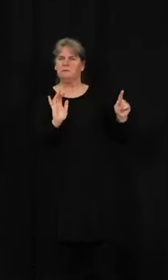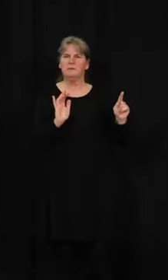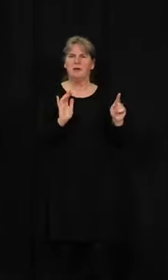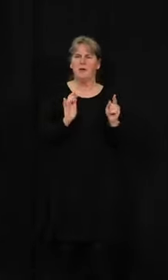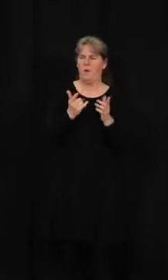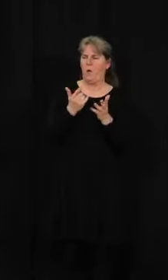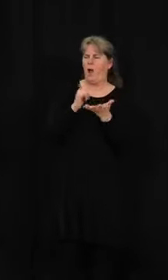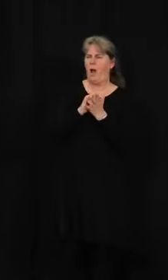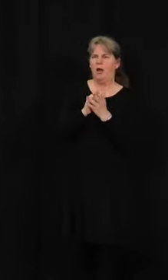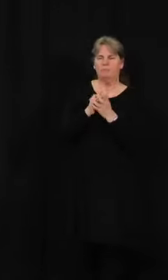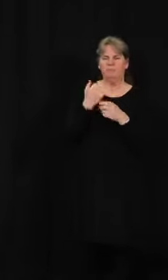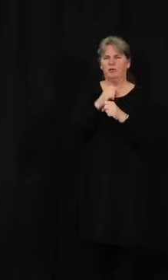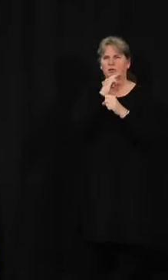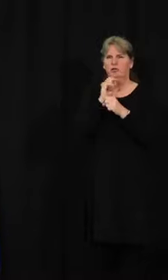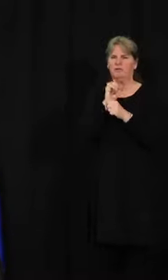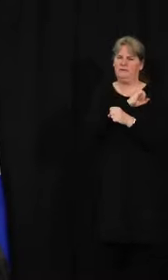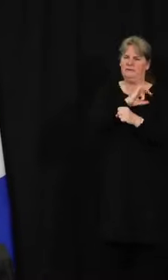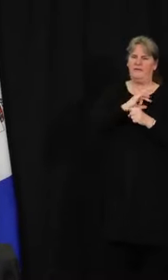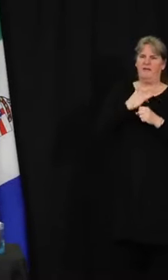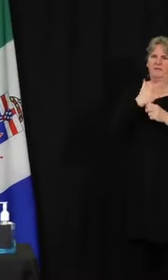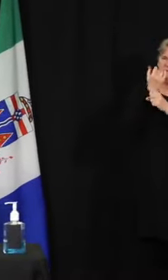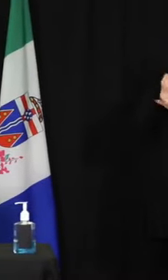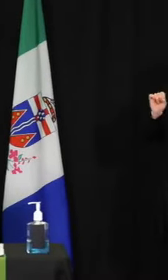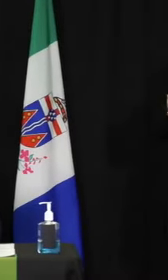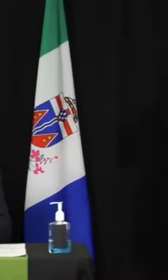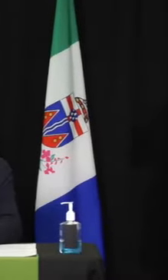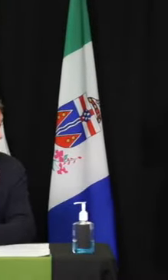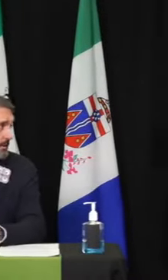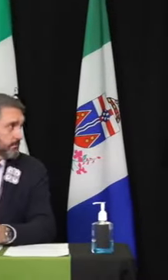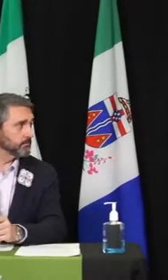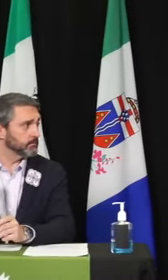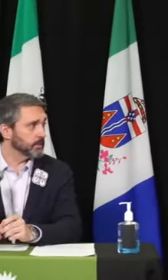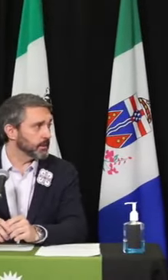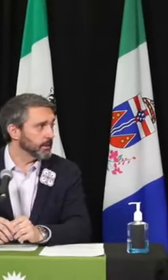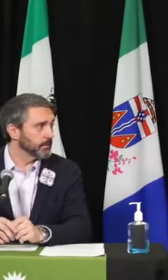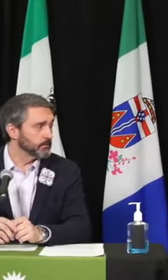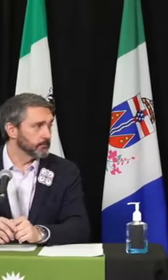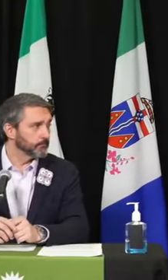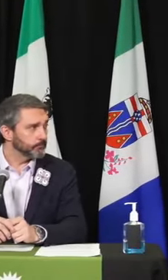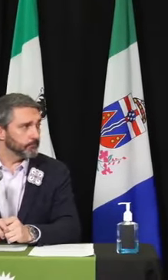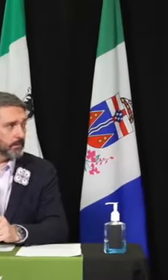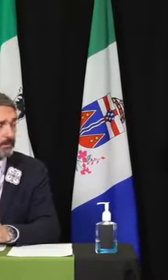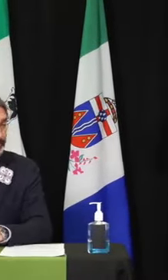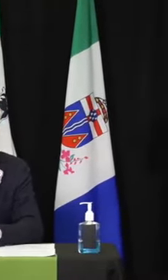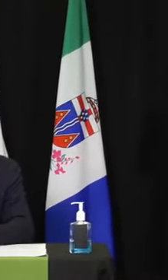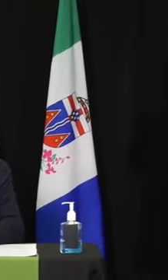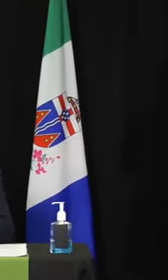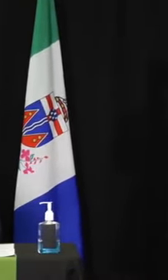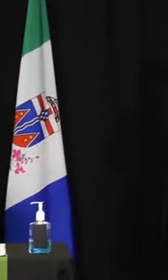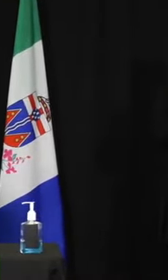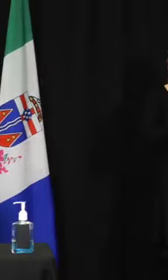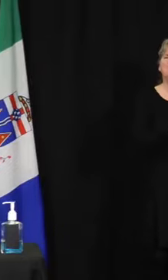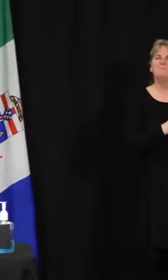returns to work feels safe and is prepared to do so? I can start.